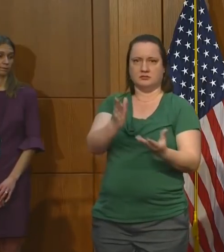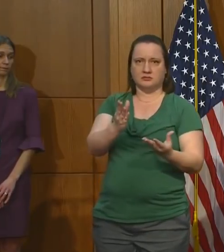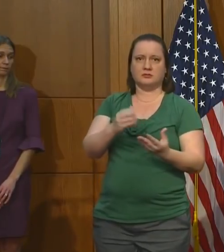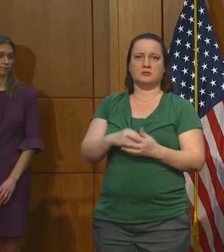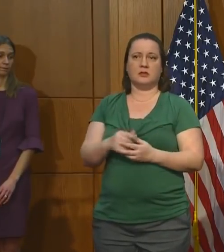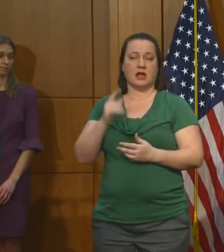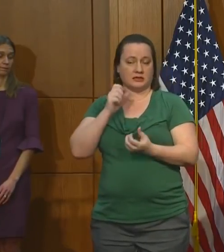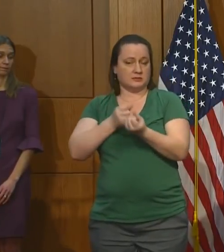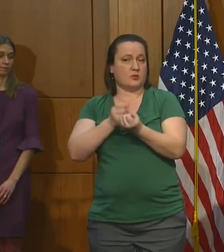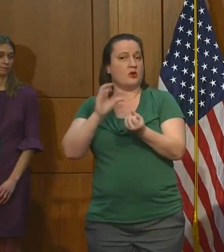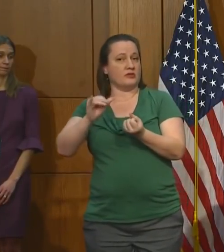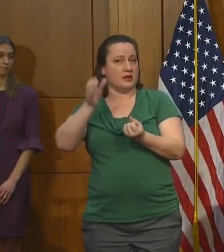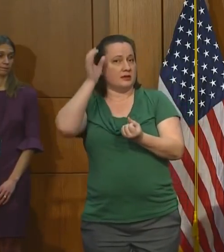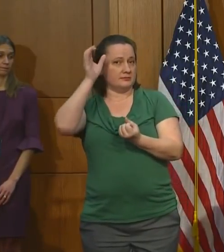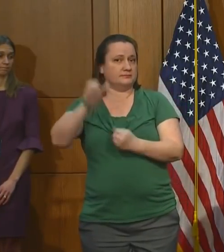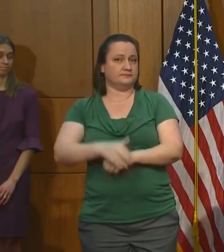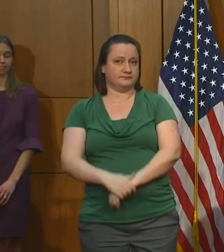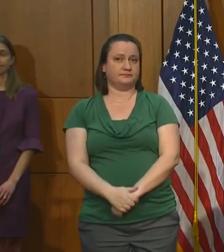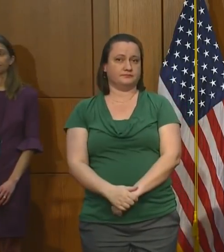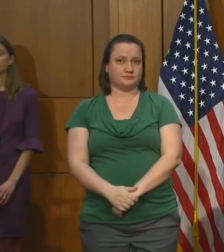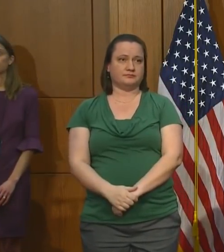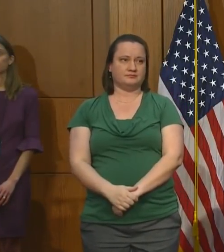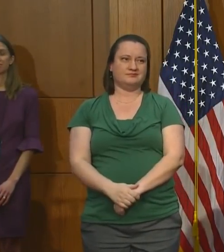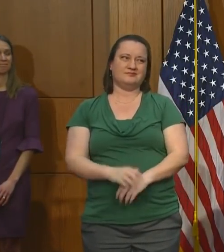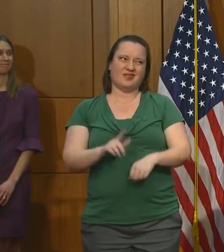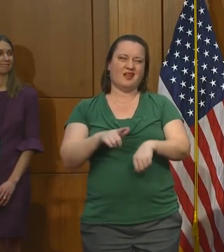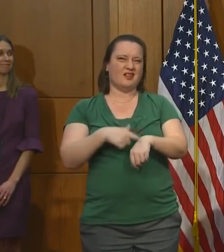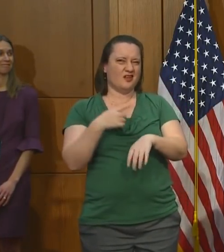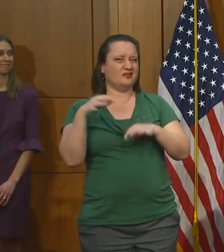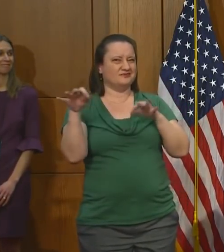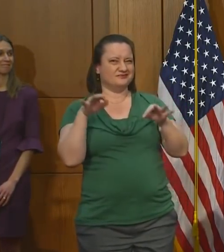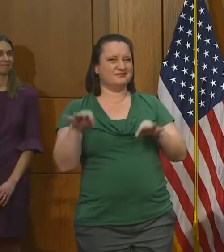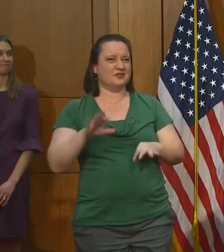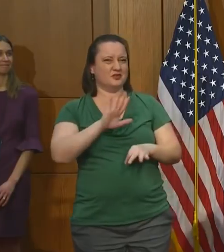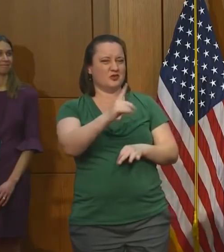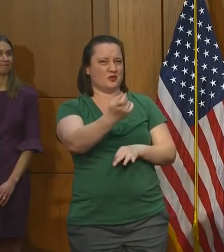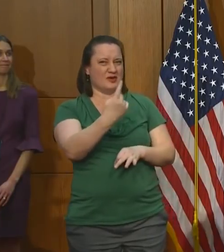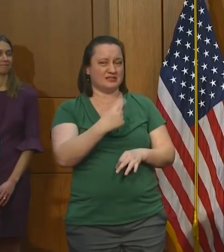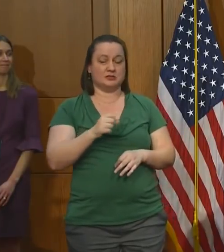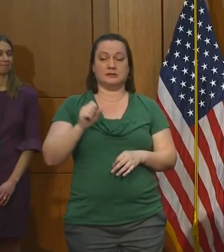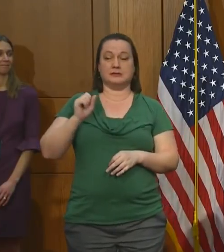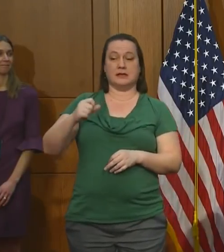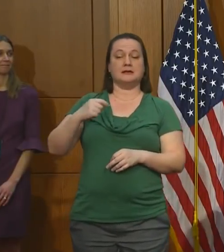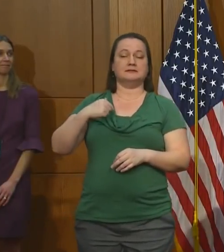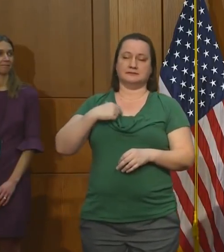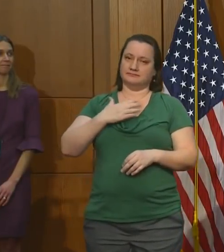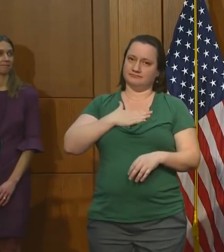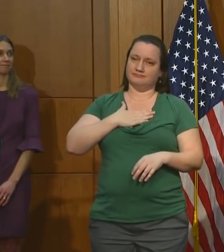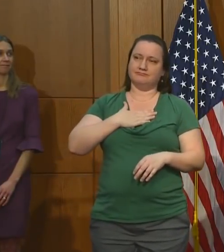ONES KNOW. YOU KNOW WHAT'S GOING ON WITHIN THESE- NURSING HOMES AND LONG TERM CARE FOR THOSE I WOULD CERTAINLY SUPPORT